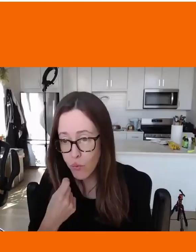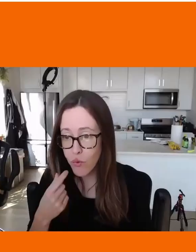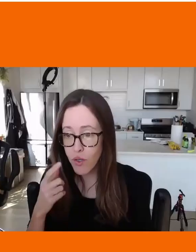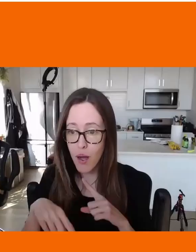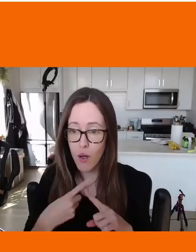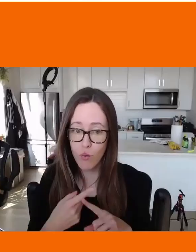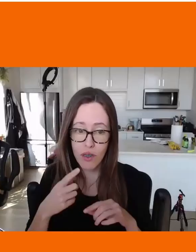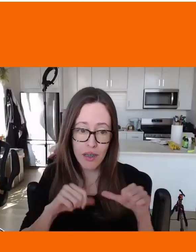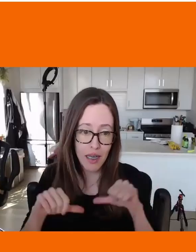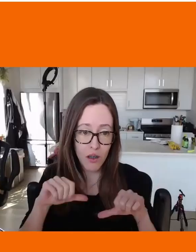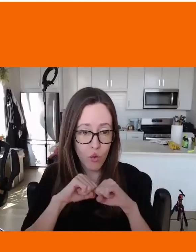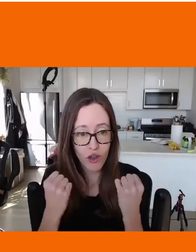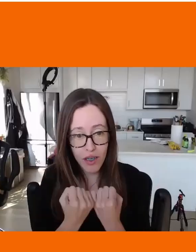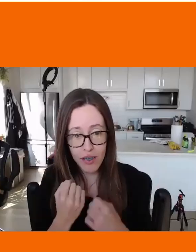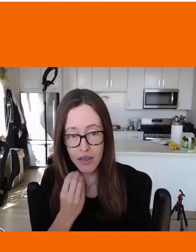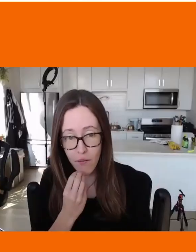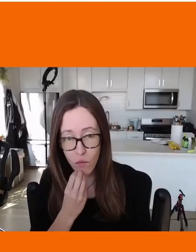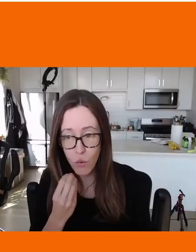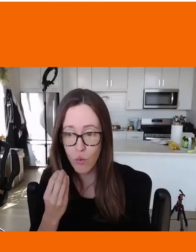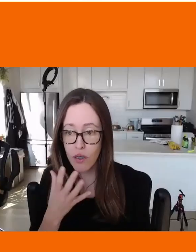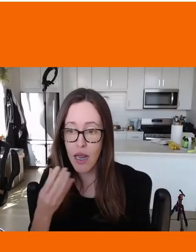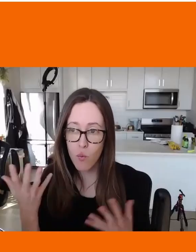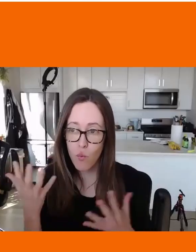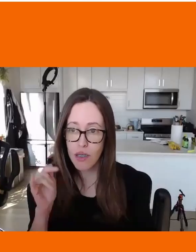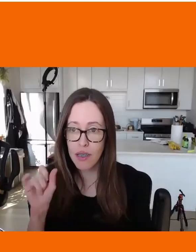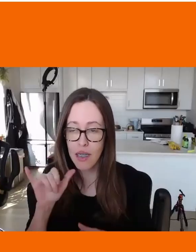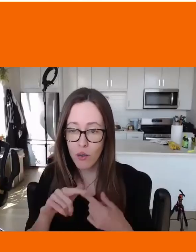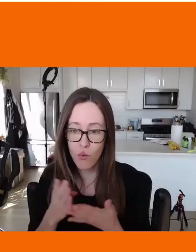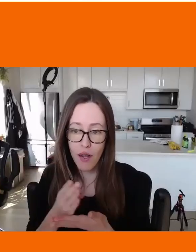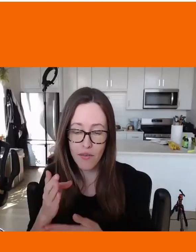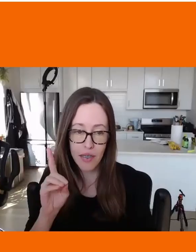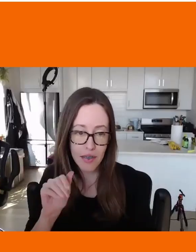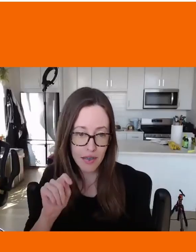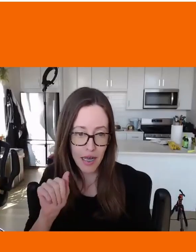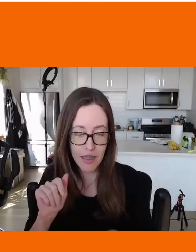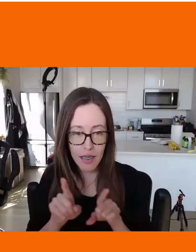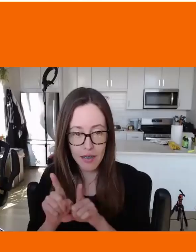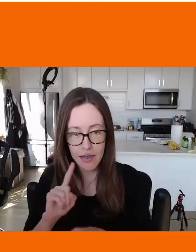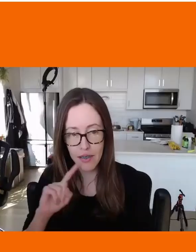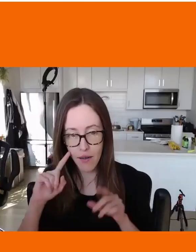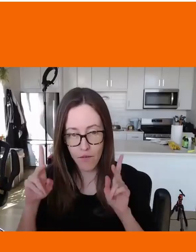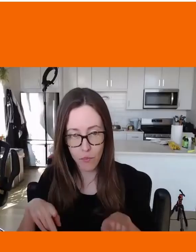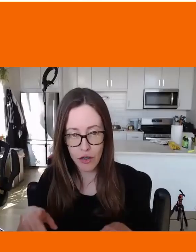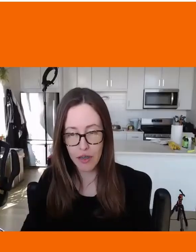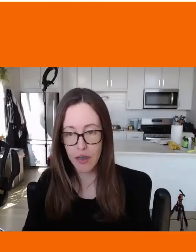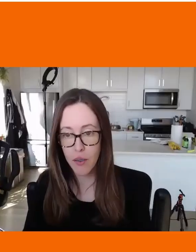watching this, whatever it is, I hope you learn something about data science and food and what it's like to navigate data as a deaf person.